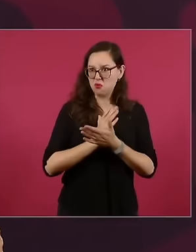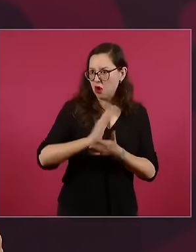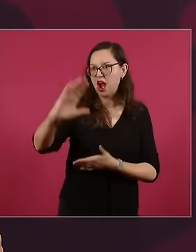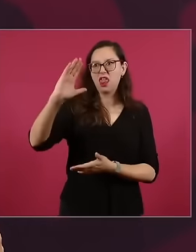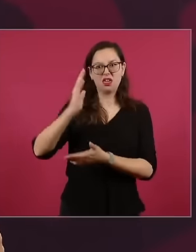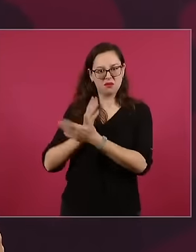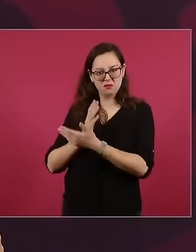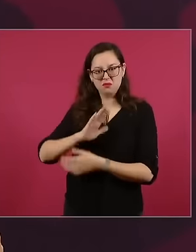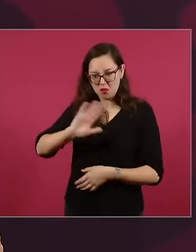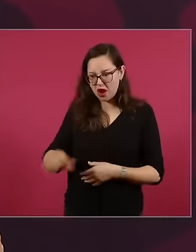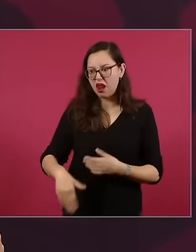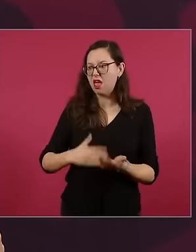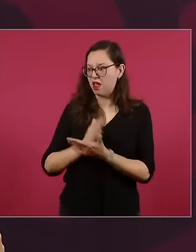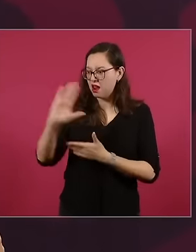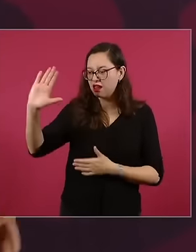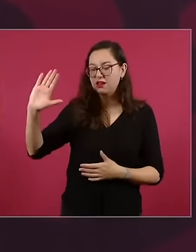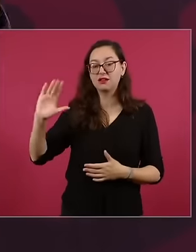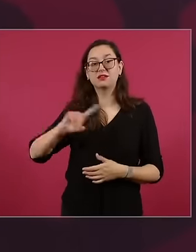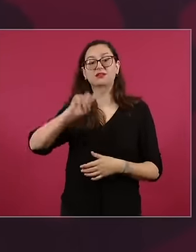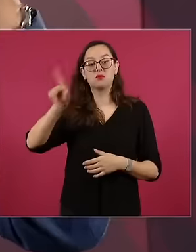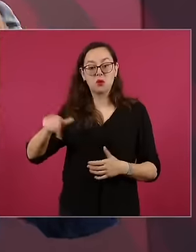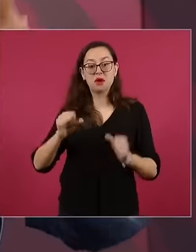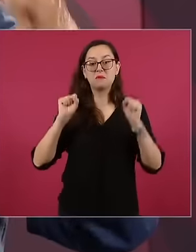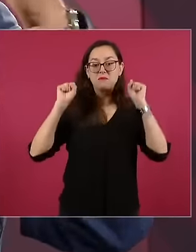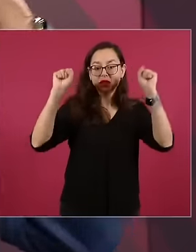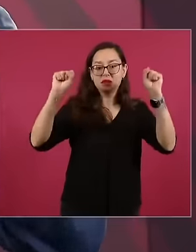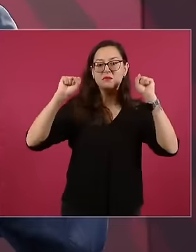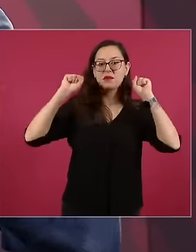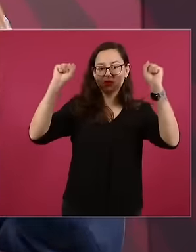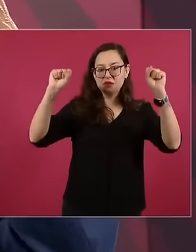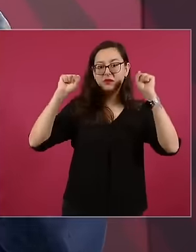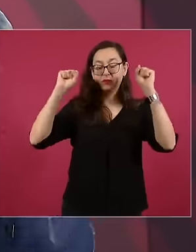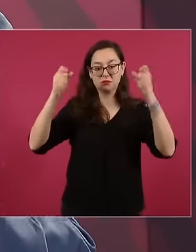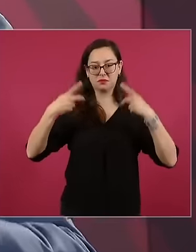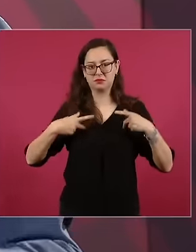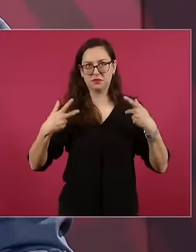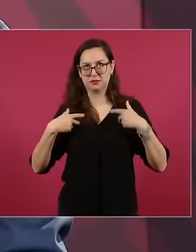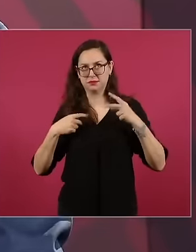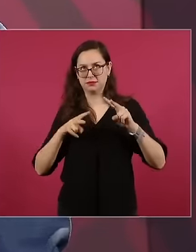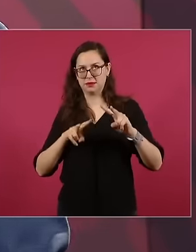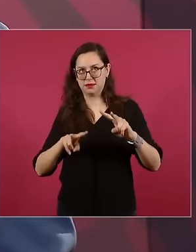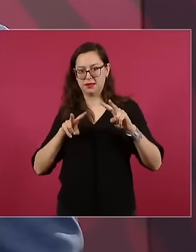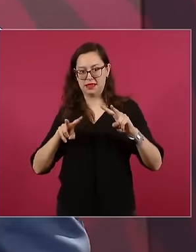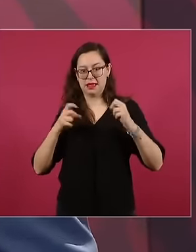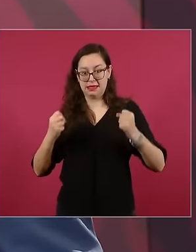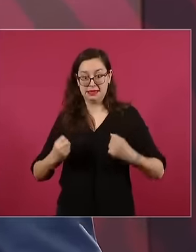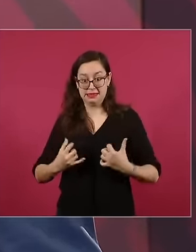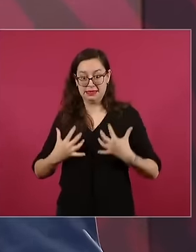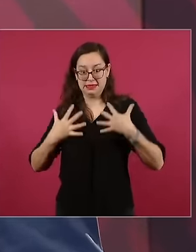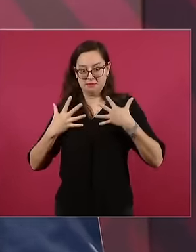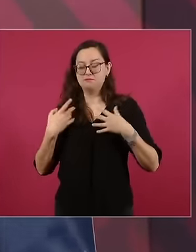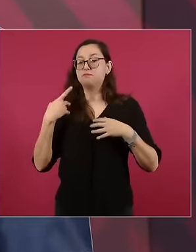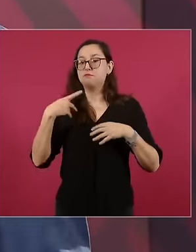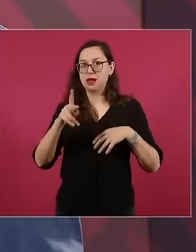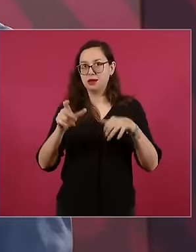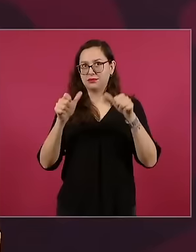then eh because the people are very conscious